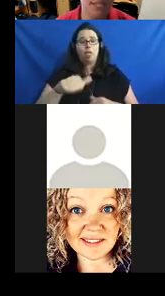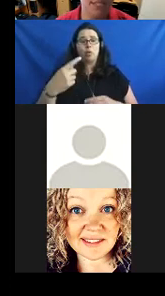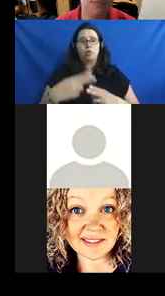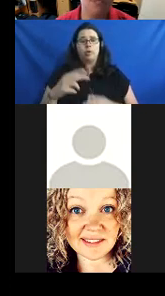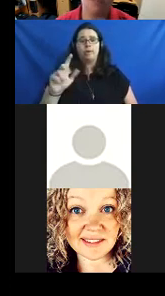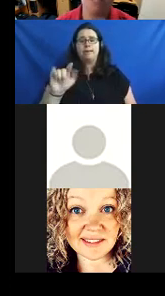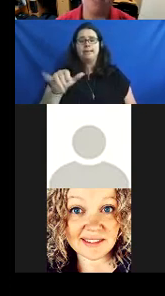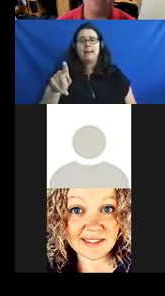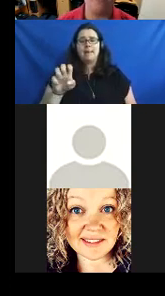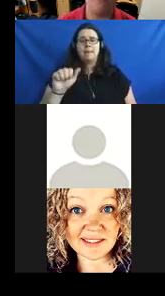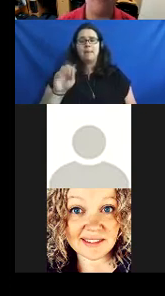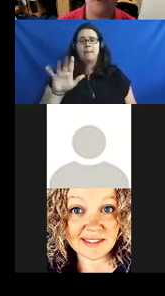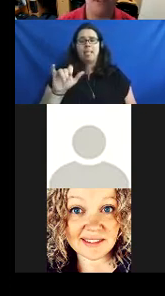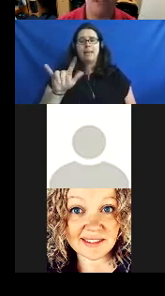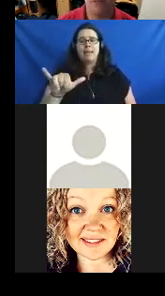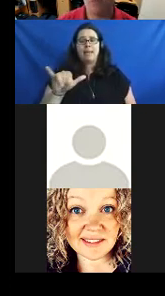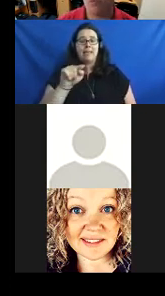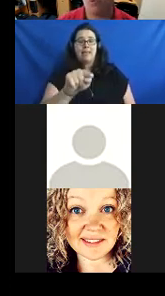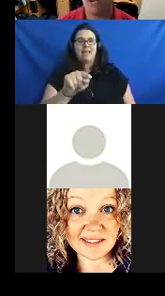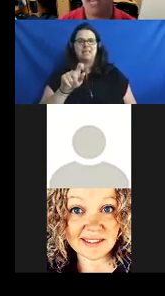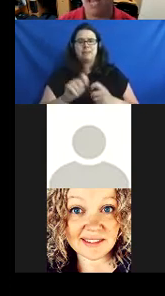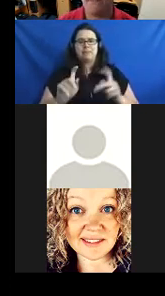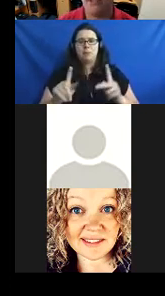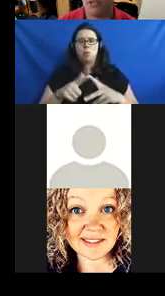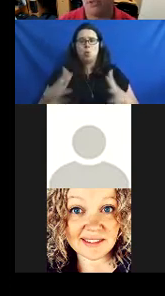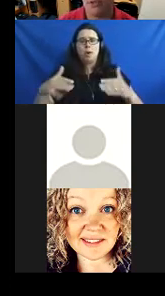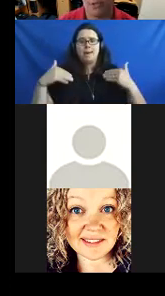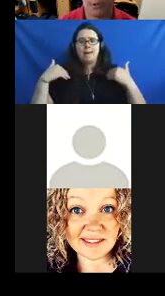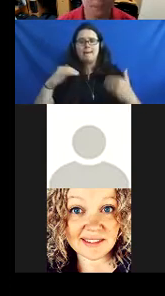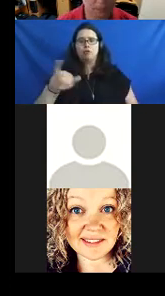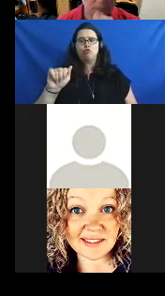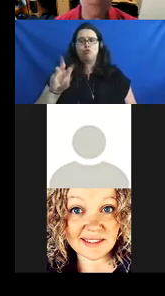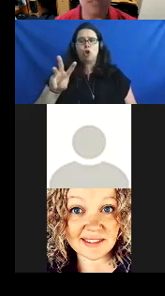THIS SPECIFICALLY IS FOR PEOPLE WHO HAVE THE JAWS SCREEN READER.